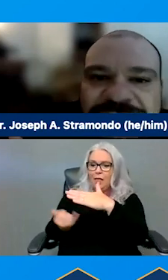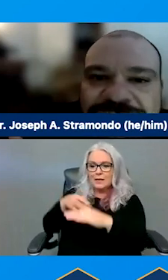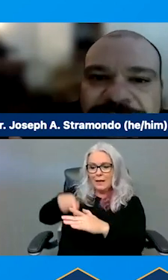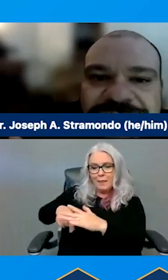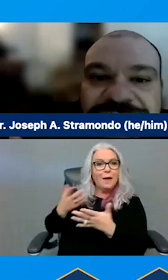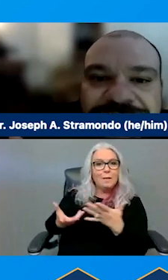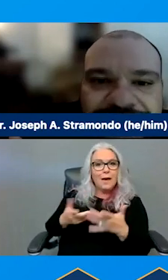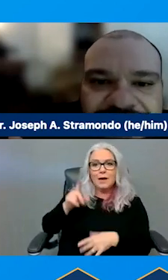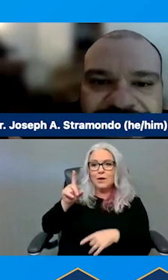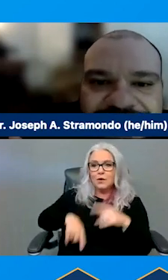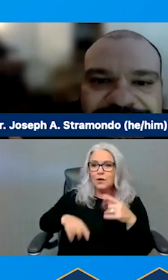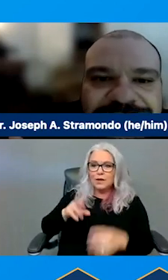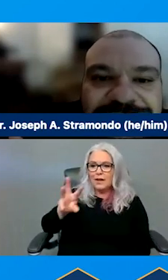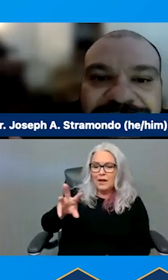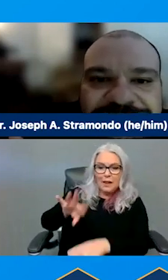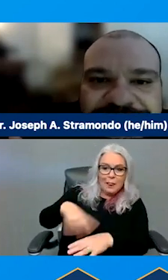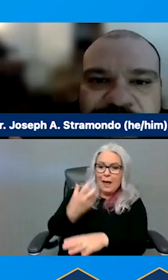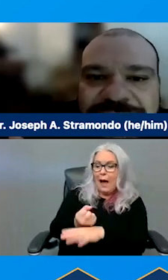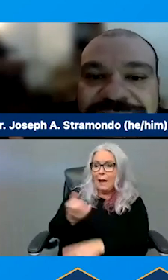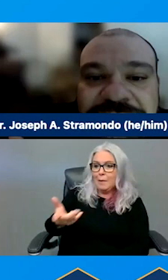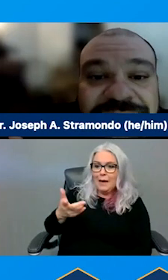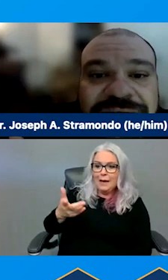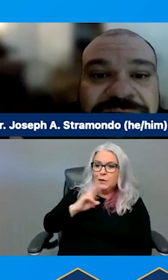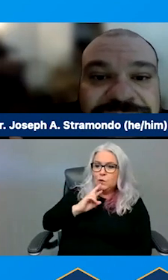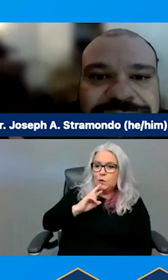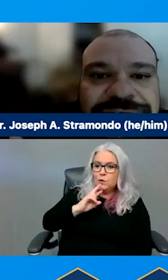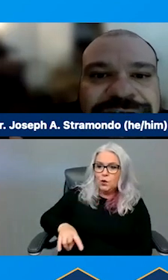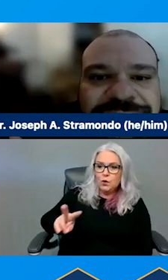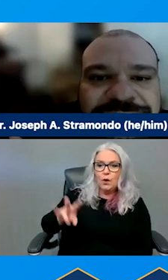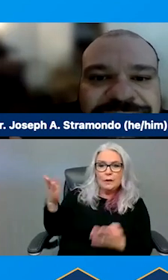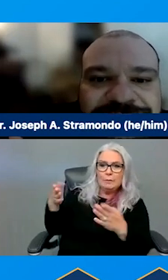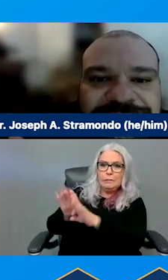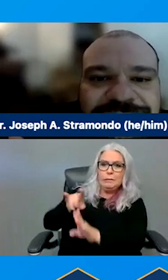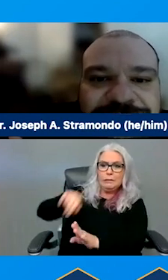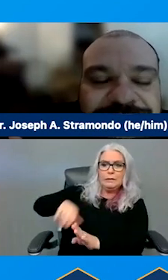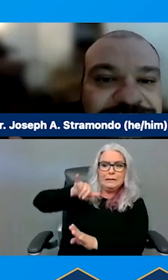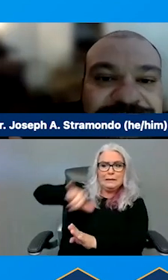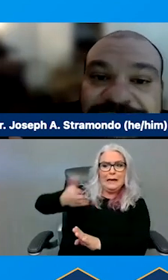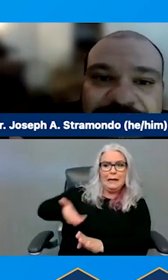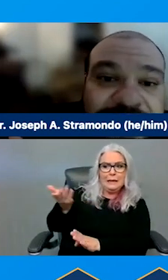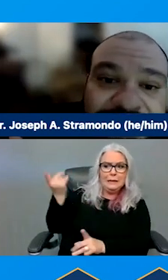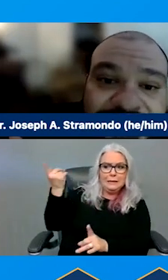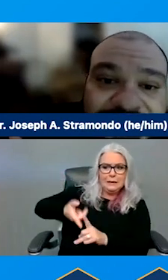them. I could not just lock my 2 year old in the closet somewhere until the pandemic was